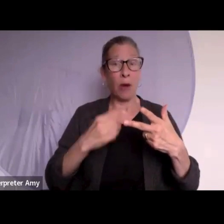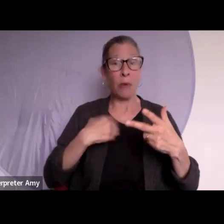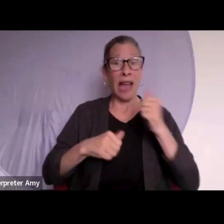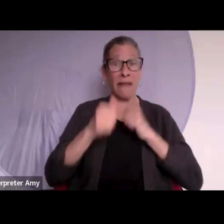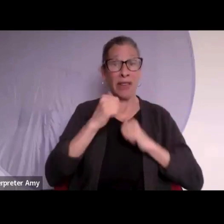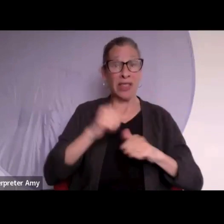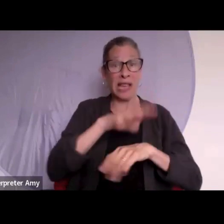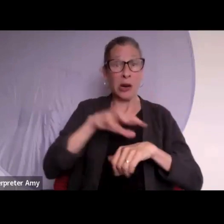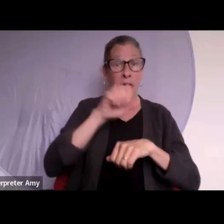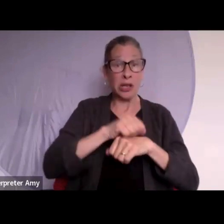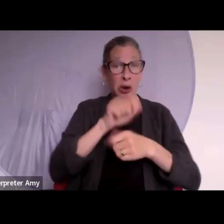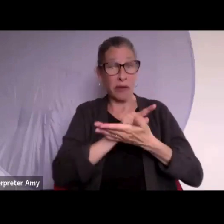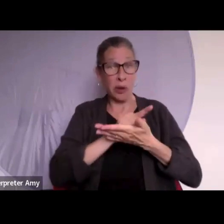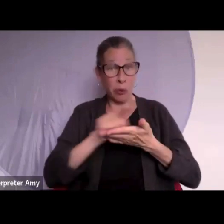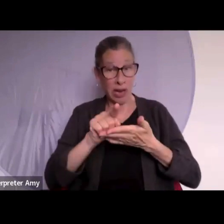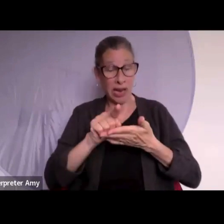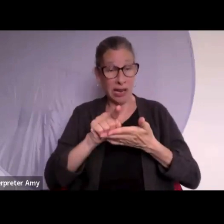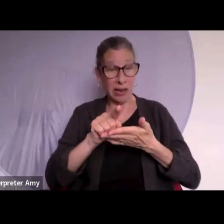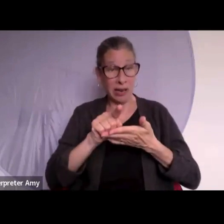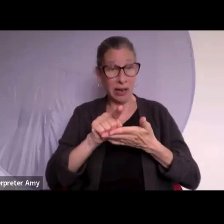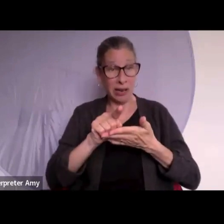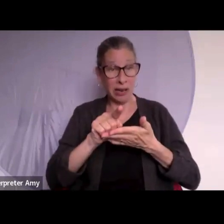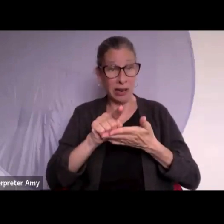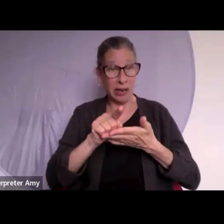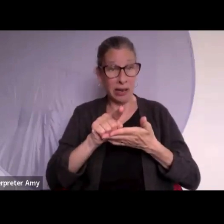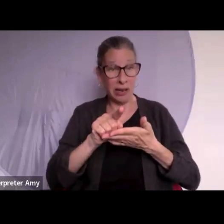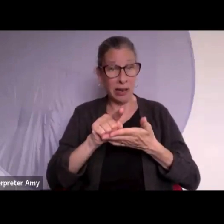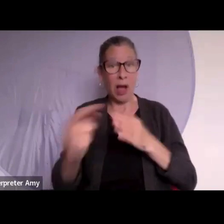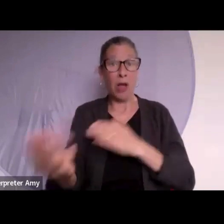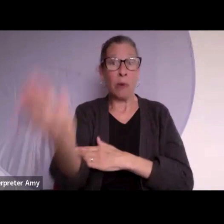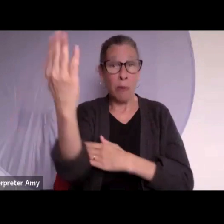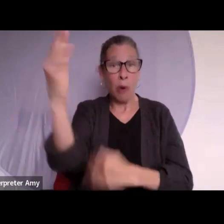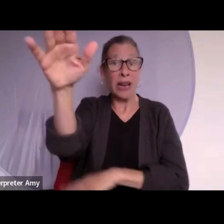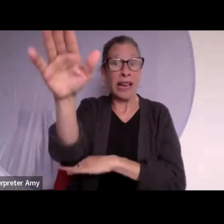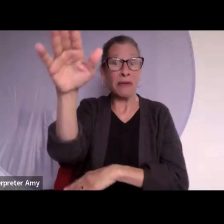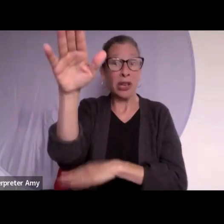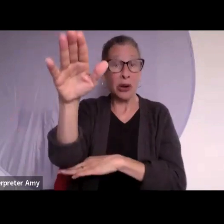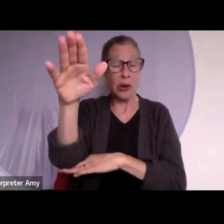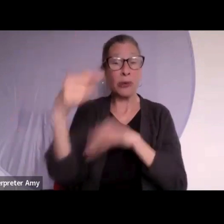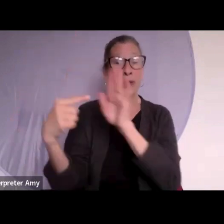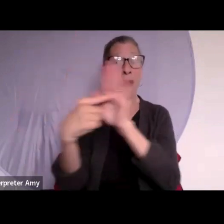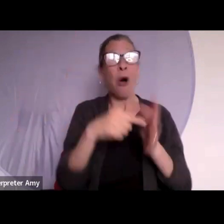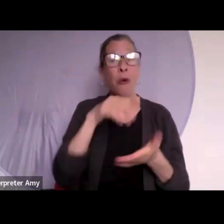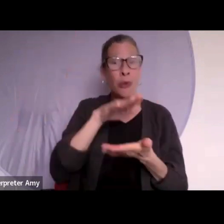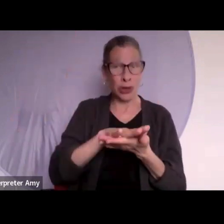the week, we take our afternoons or mornings and screened for schools, we have school screenings during the days and